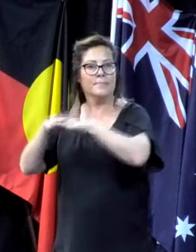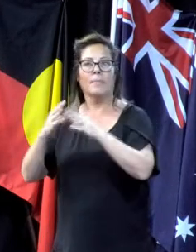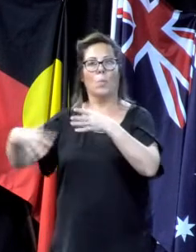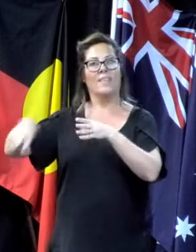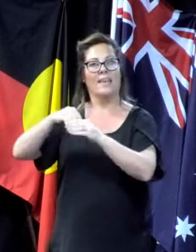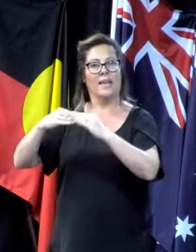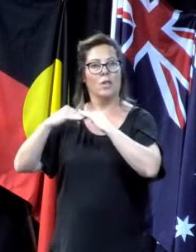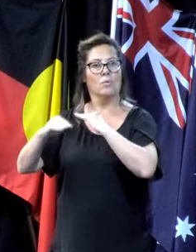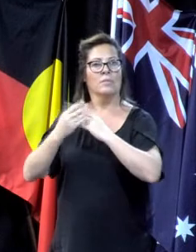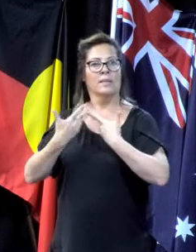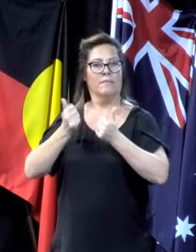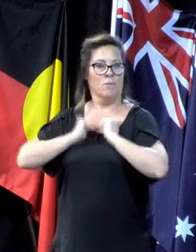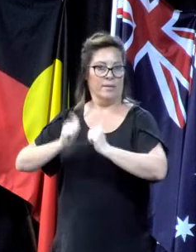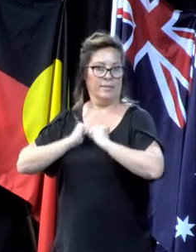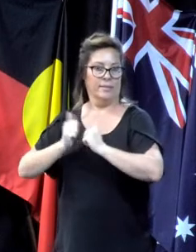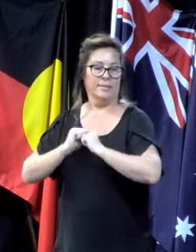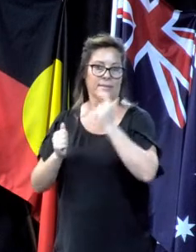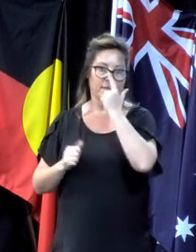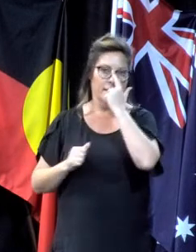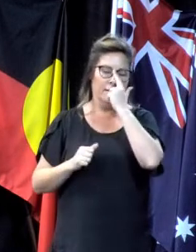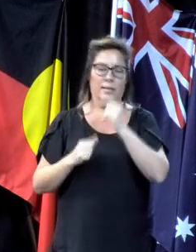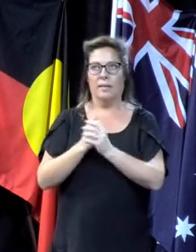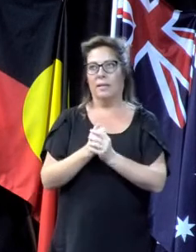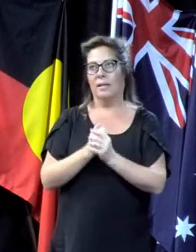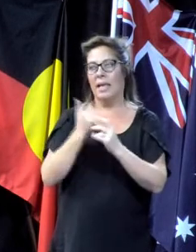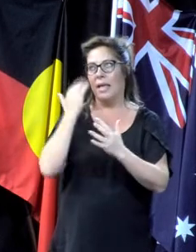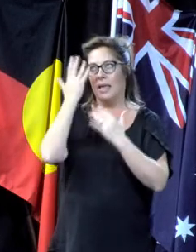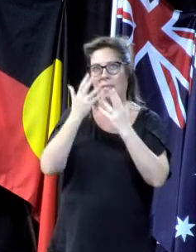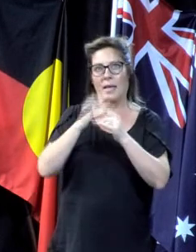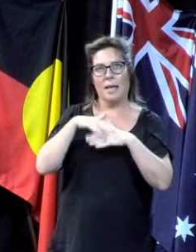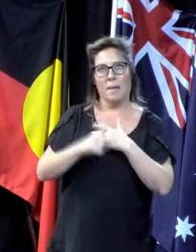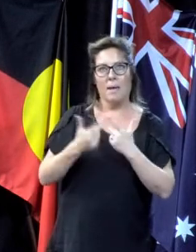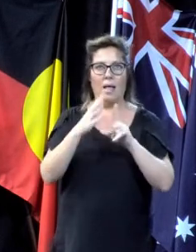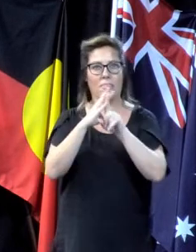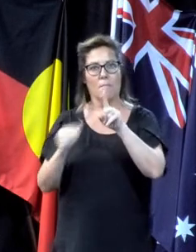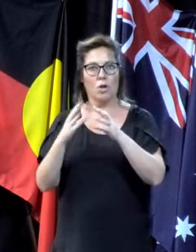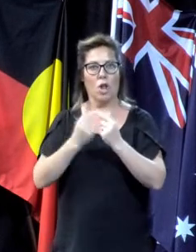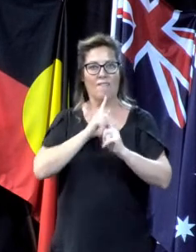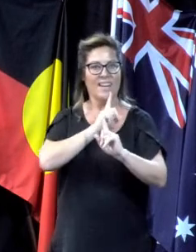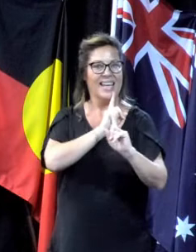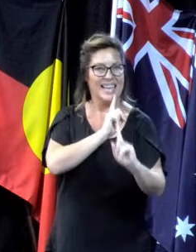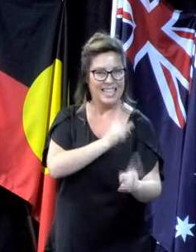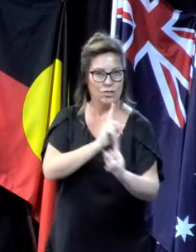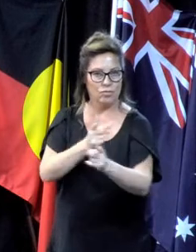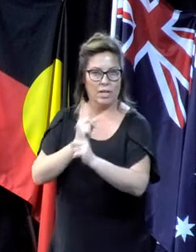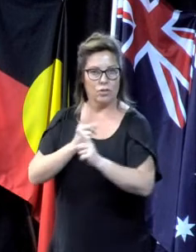Consideration of a model of instructional coaching to support principals and meet them at their level of capability development offers